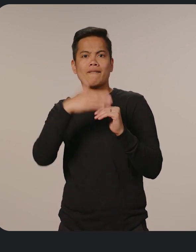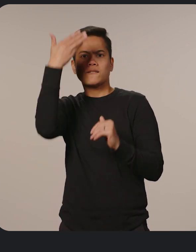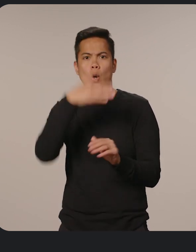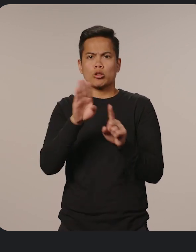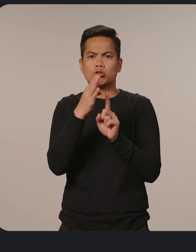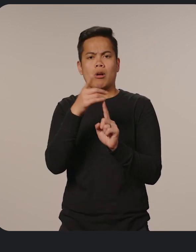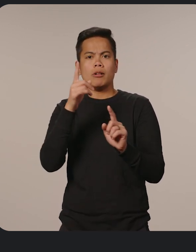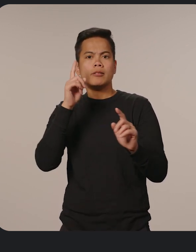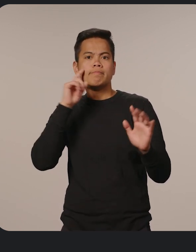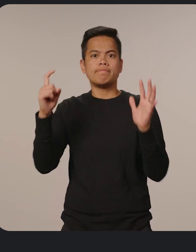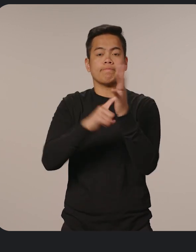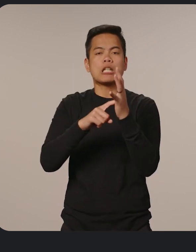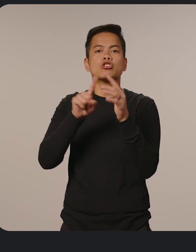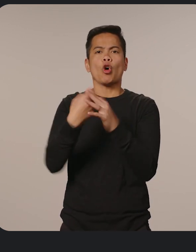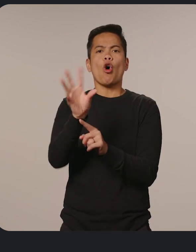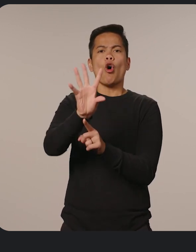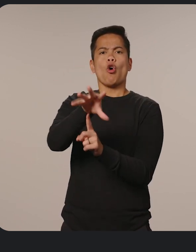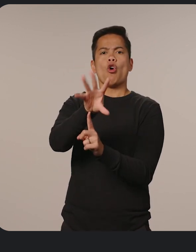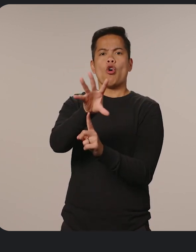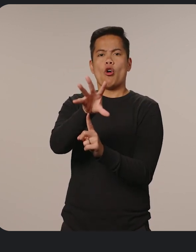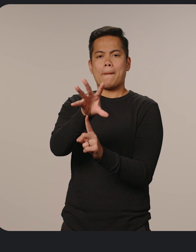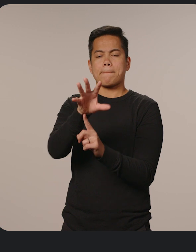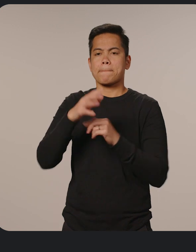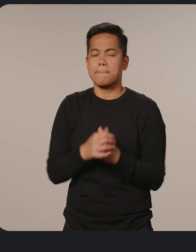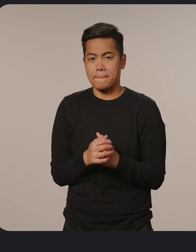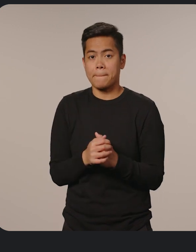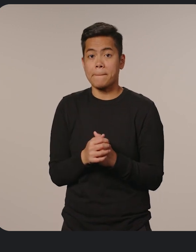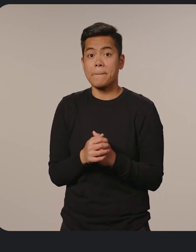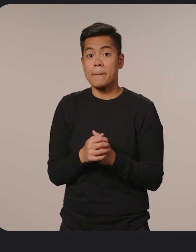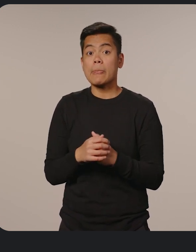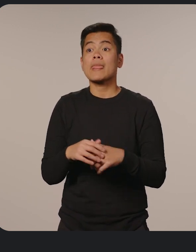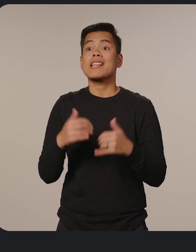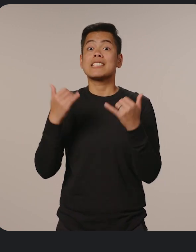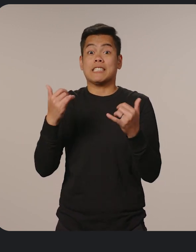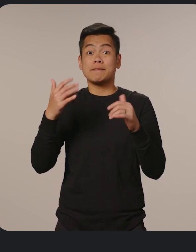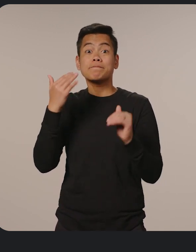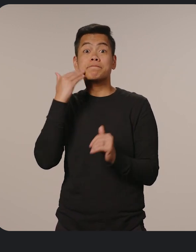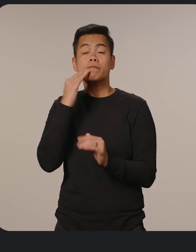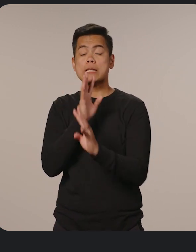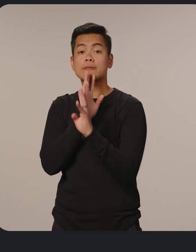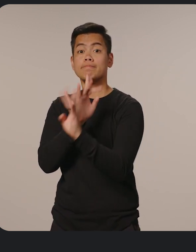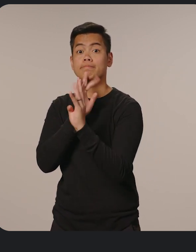responds to a voice command and checks that all the doors are closed and locked for the night.